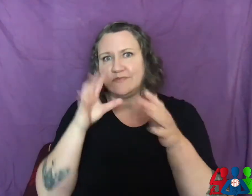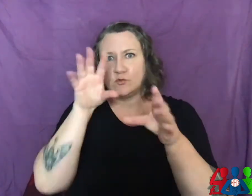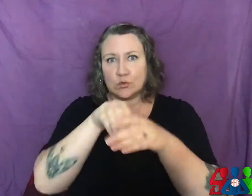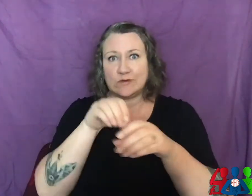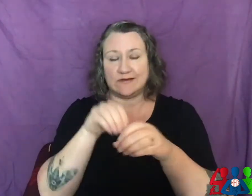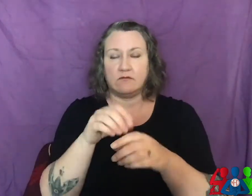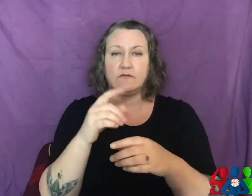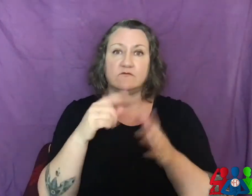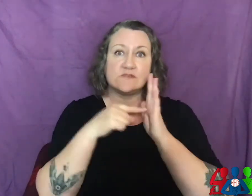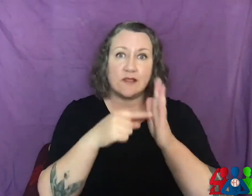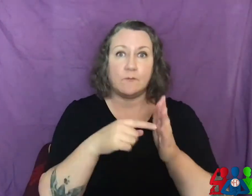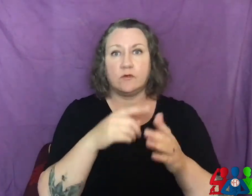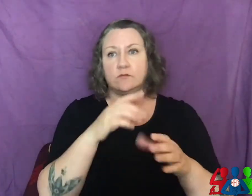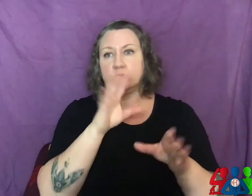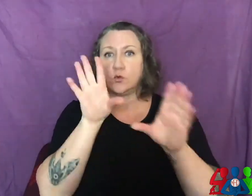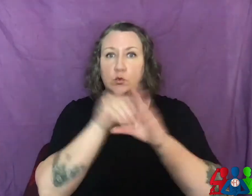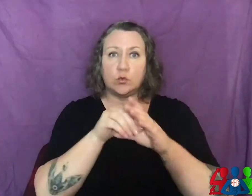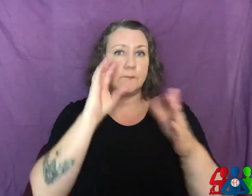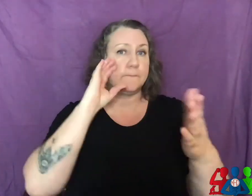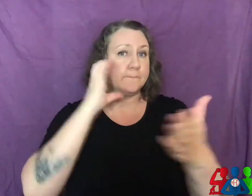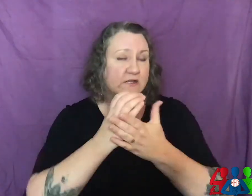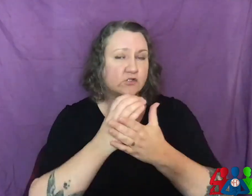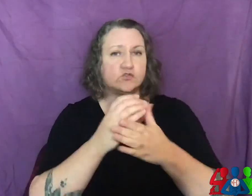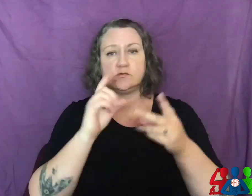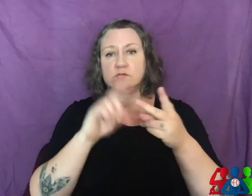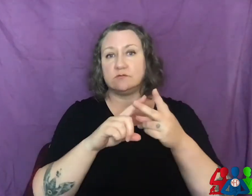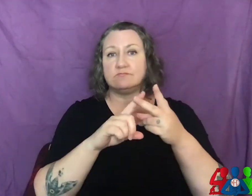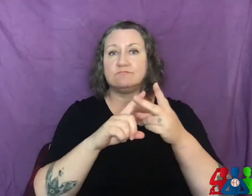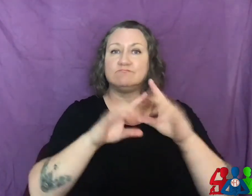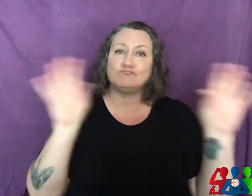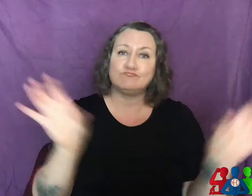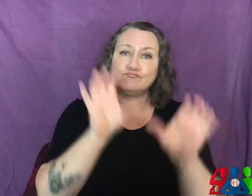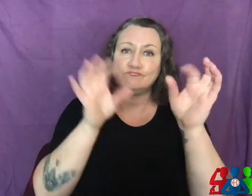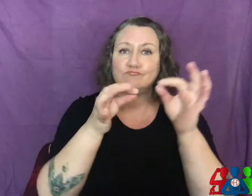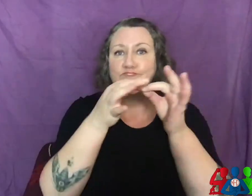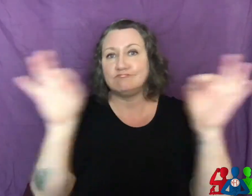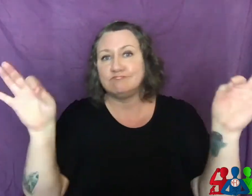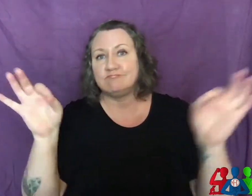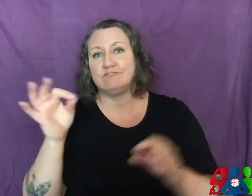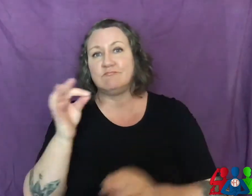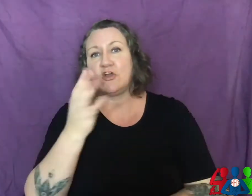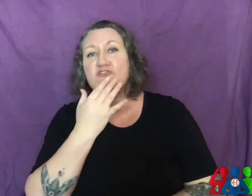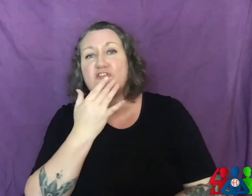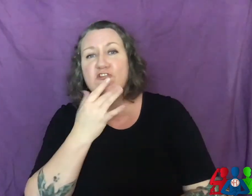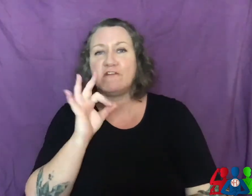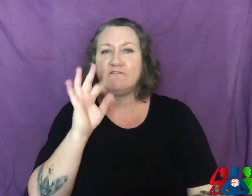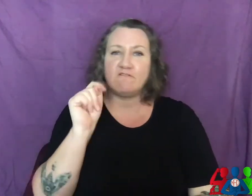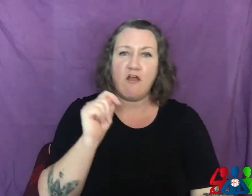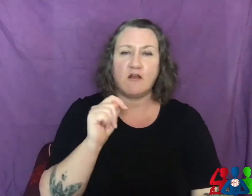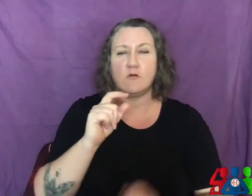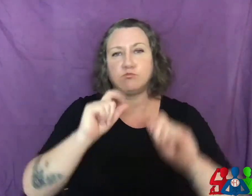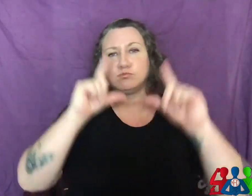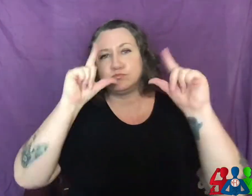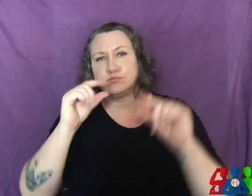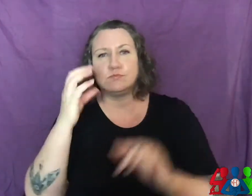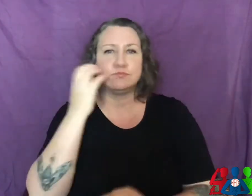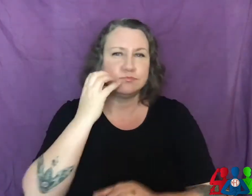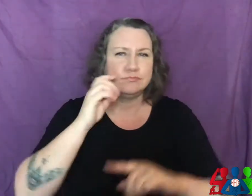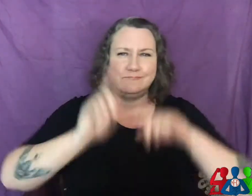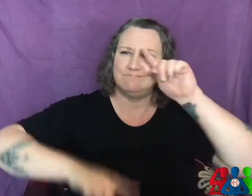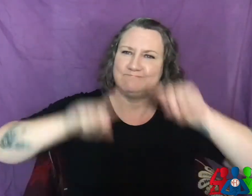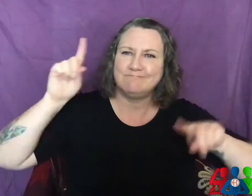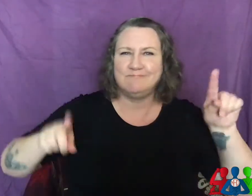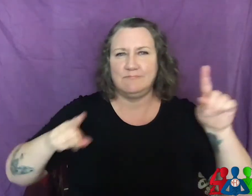their features, the ones that they include, such as including pictures, changing the font